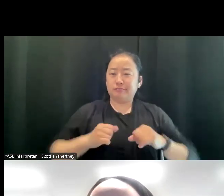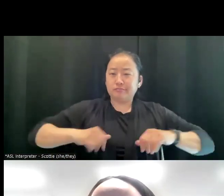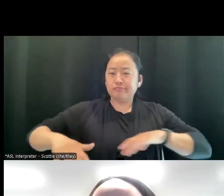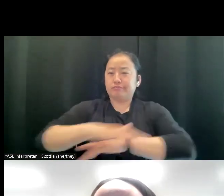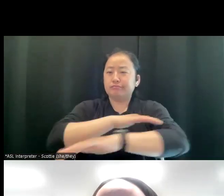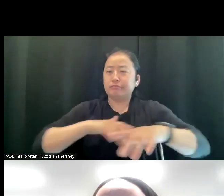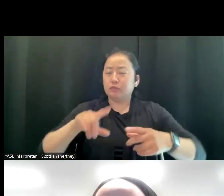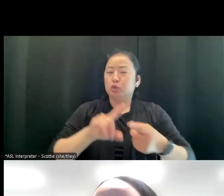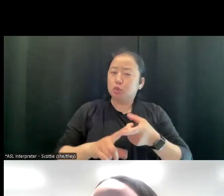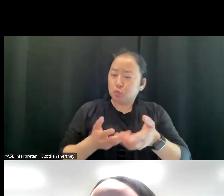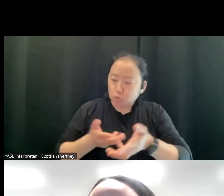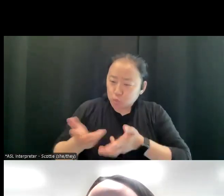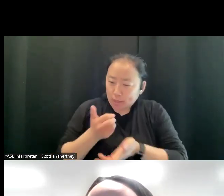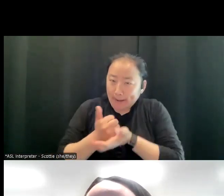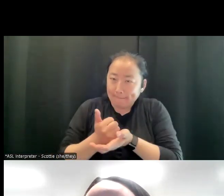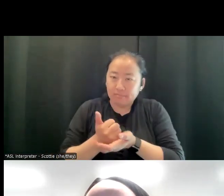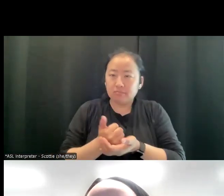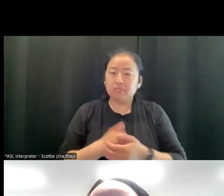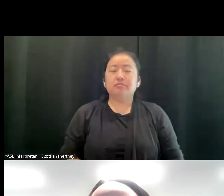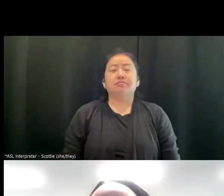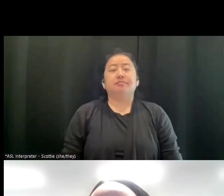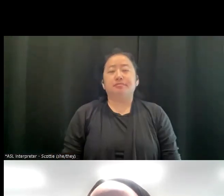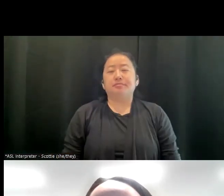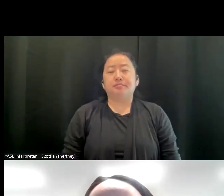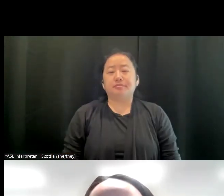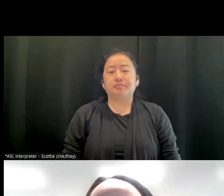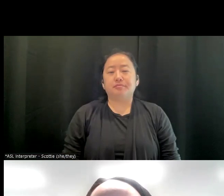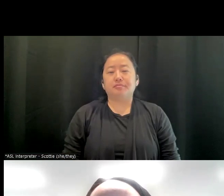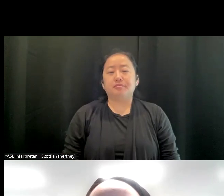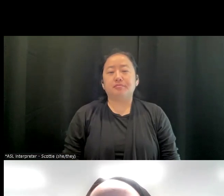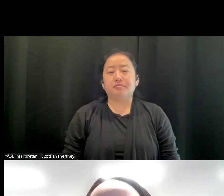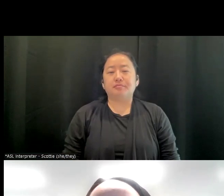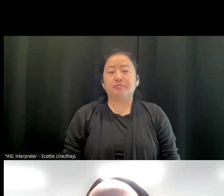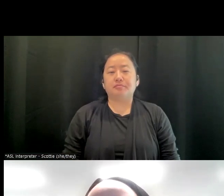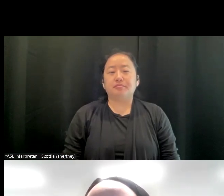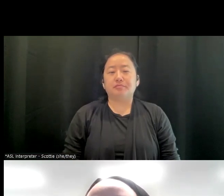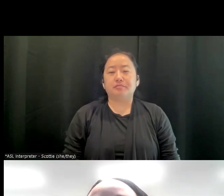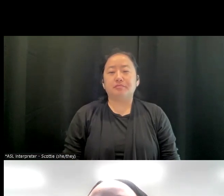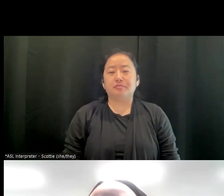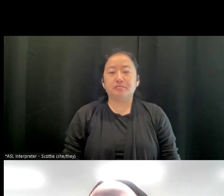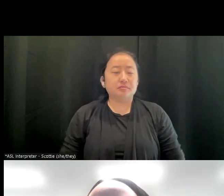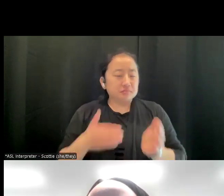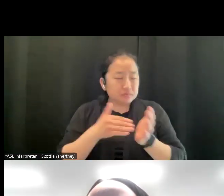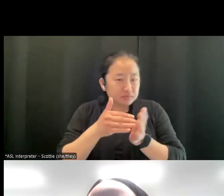work with or help the person that they're with. So again, a lot of times people will consider